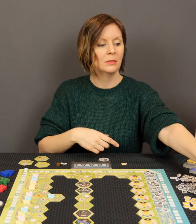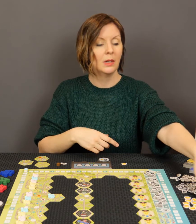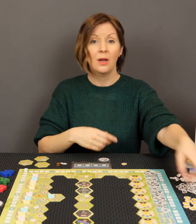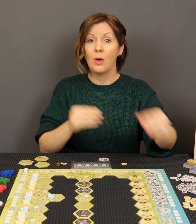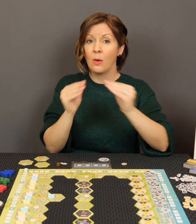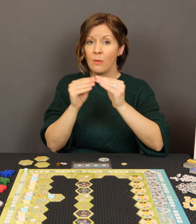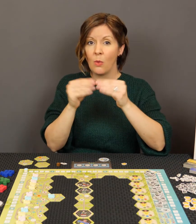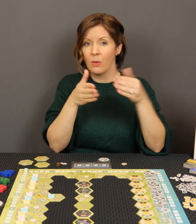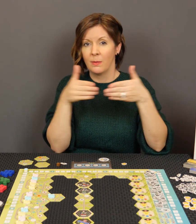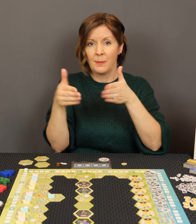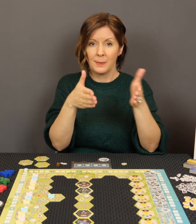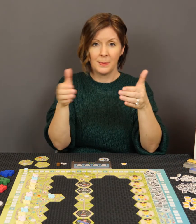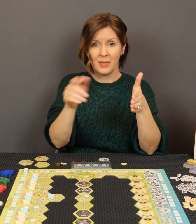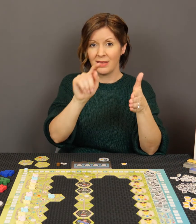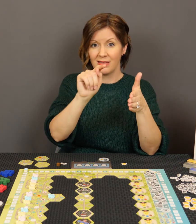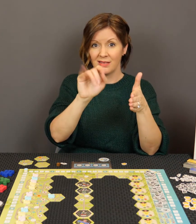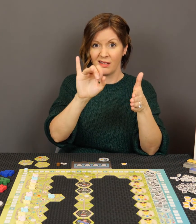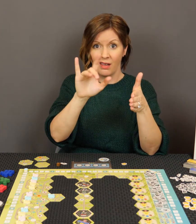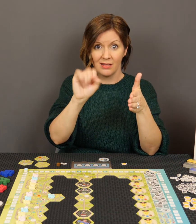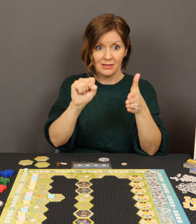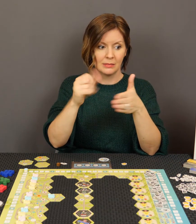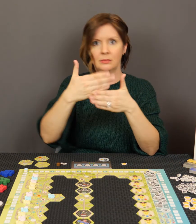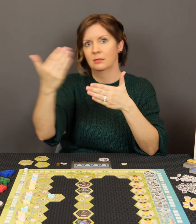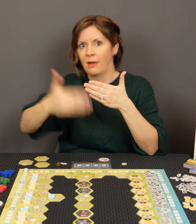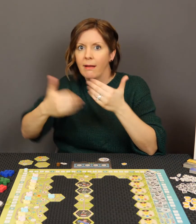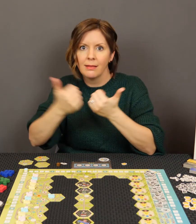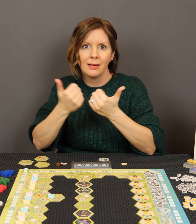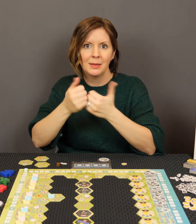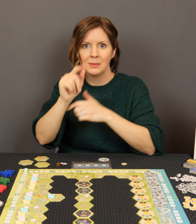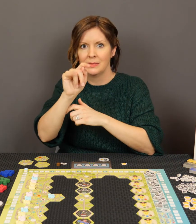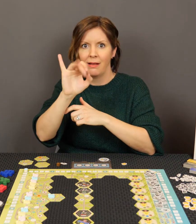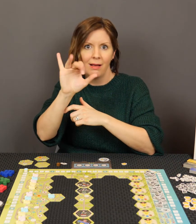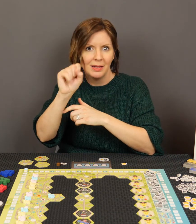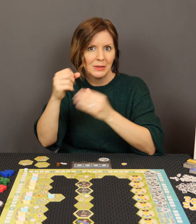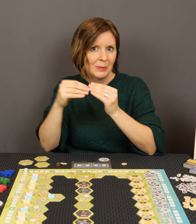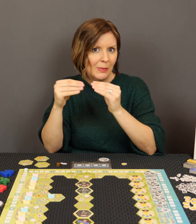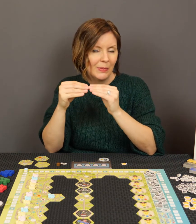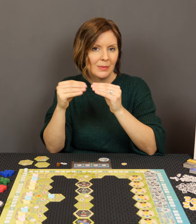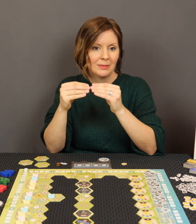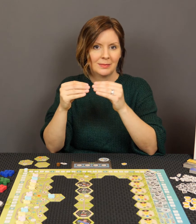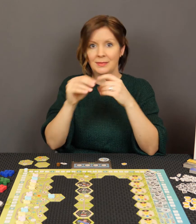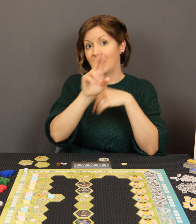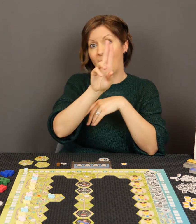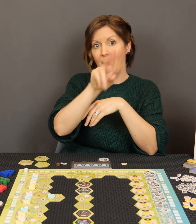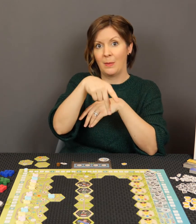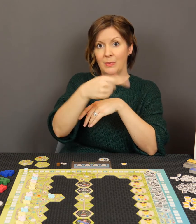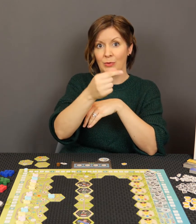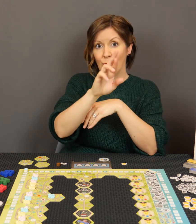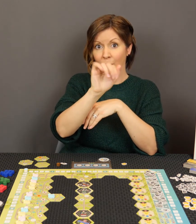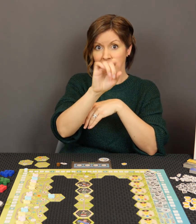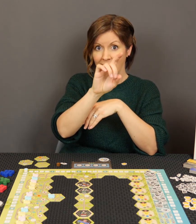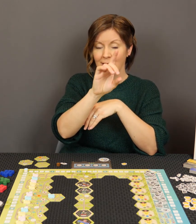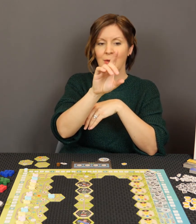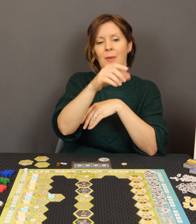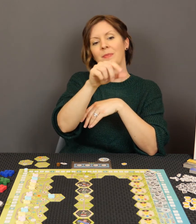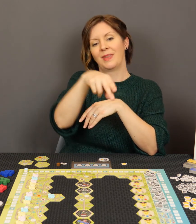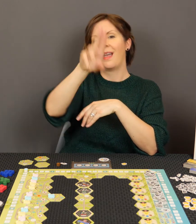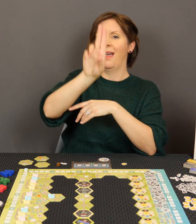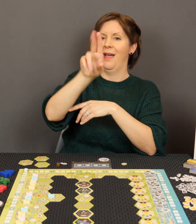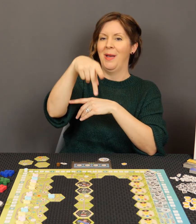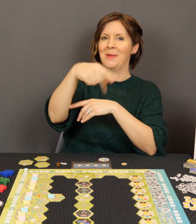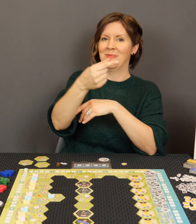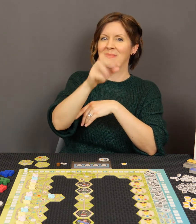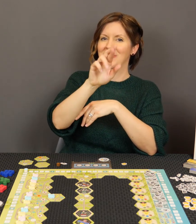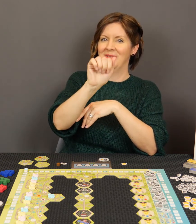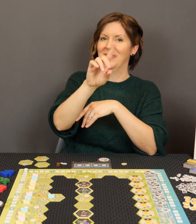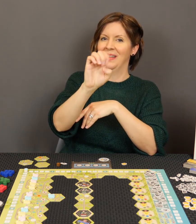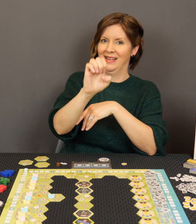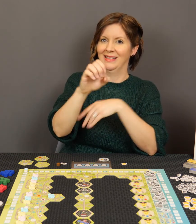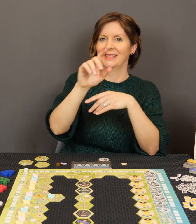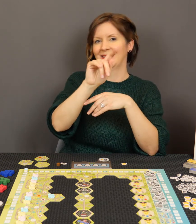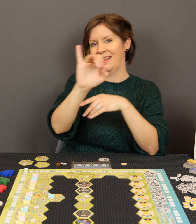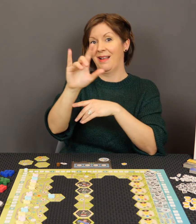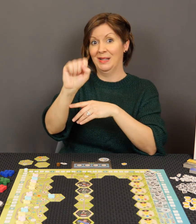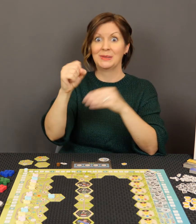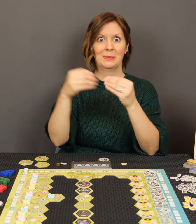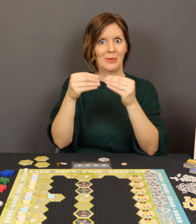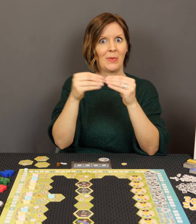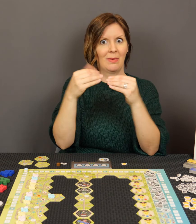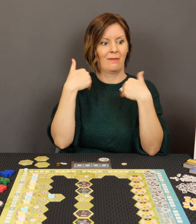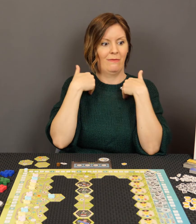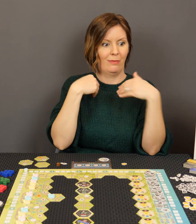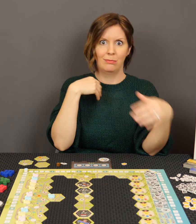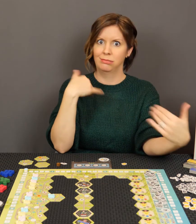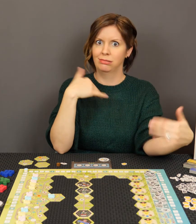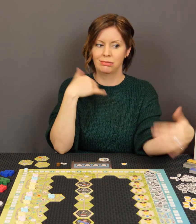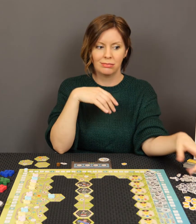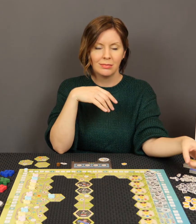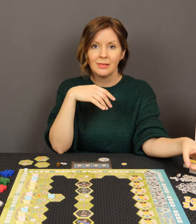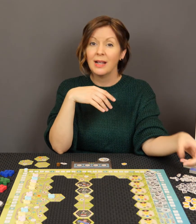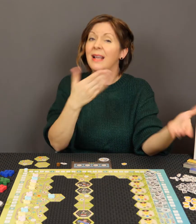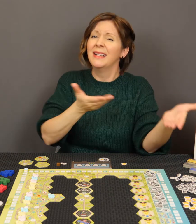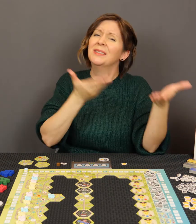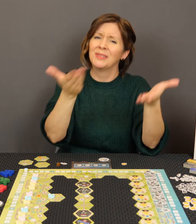there’s more path tiles, end game tiles, upgrade tiles… so, ya know, honestly I would